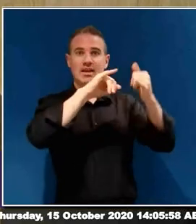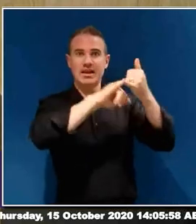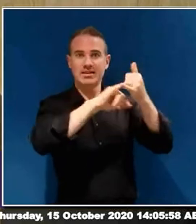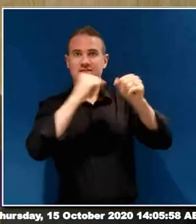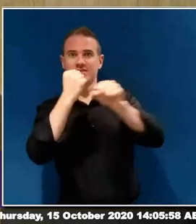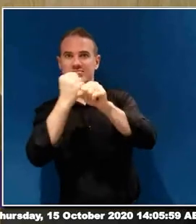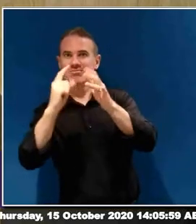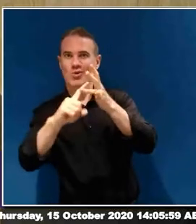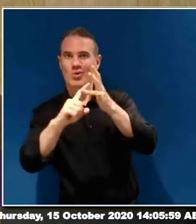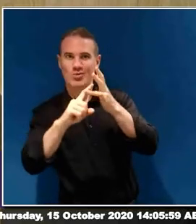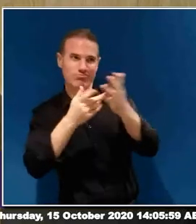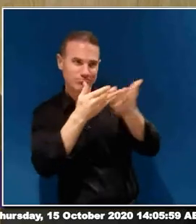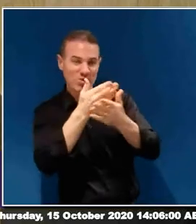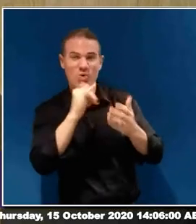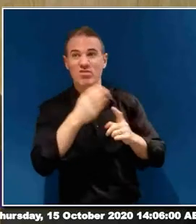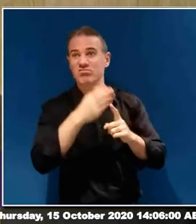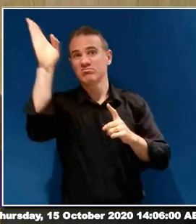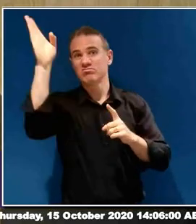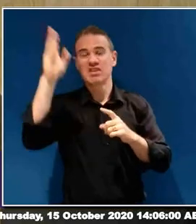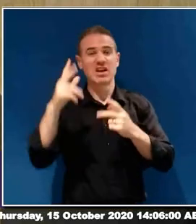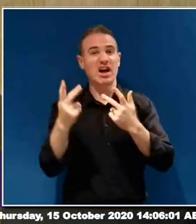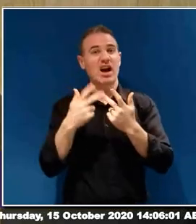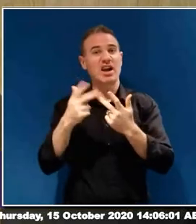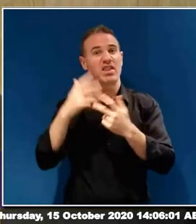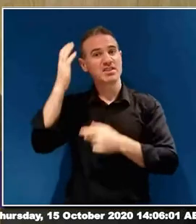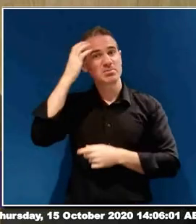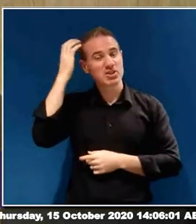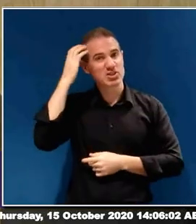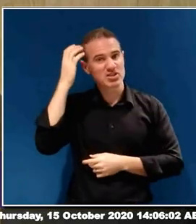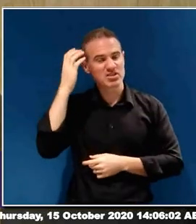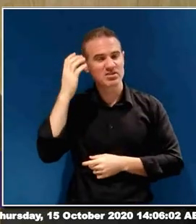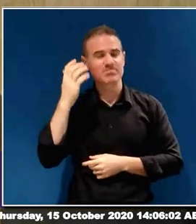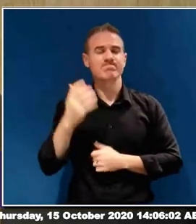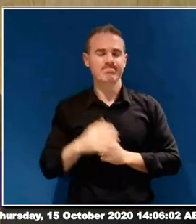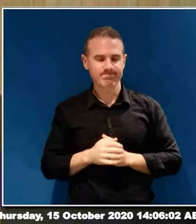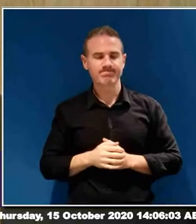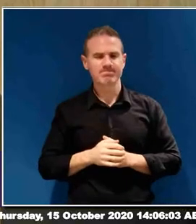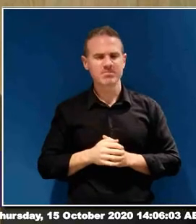Mostly, it's about parents being concerned that their child is labelled